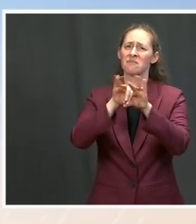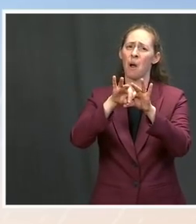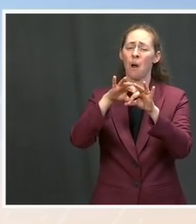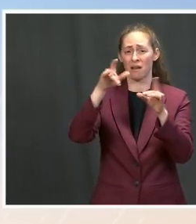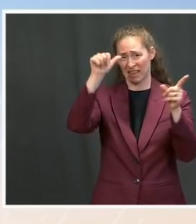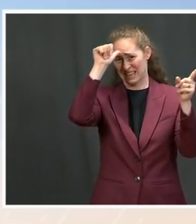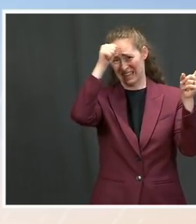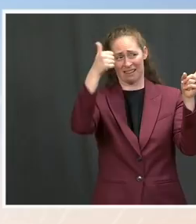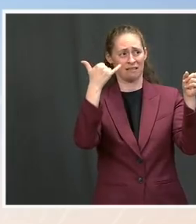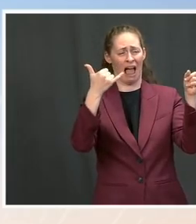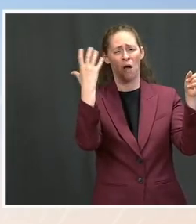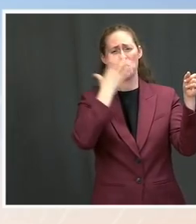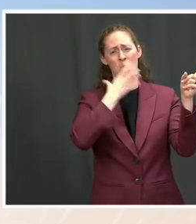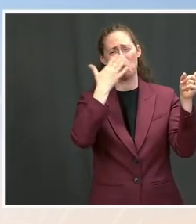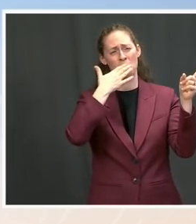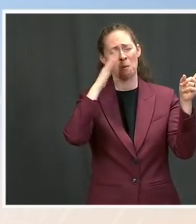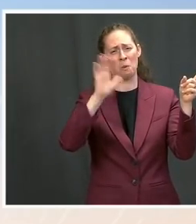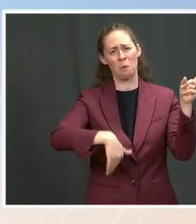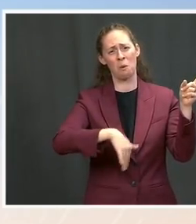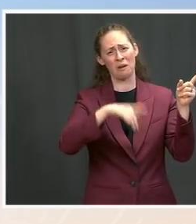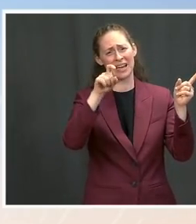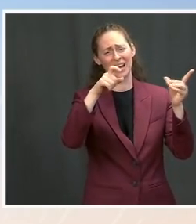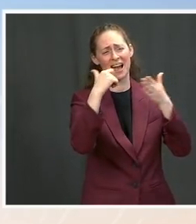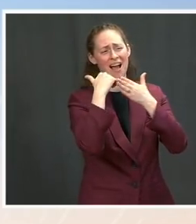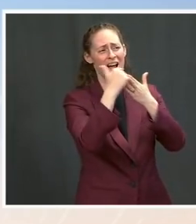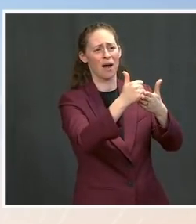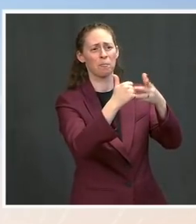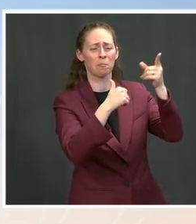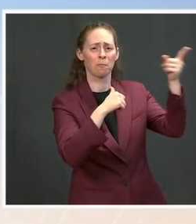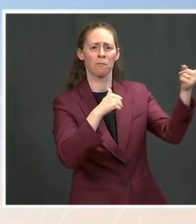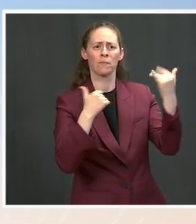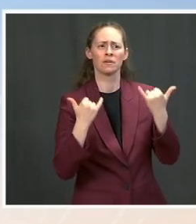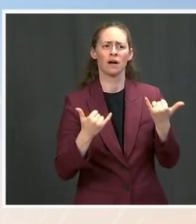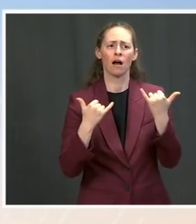from this White House with Brazil? A lot of experts around the world are saying